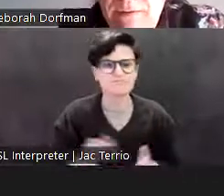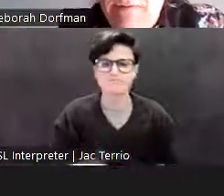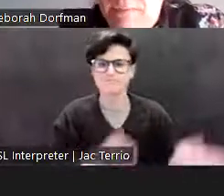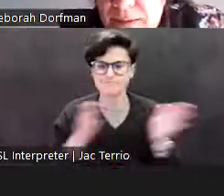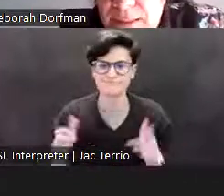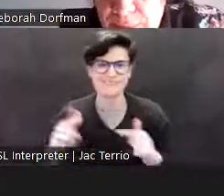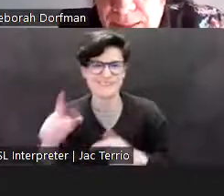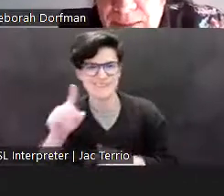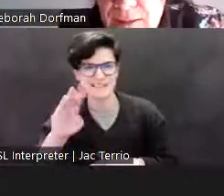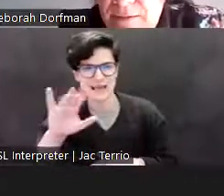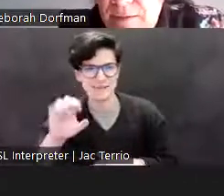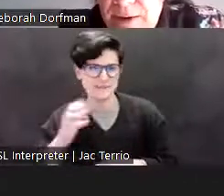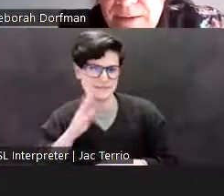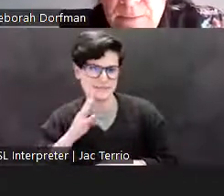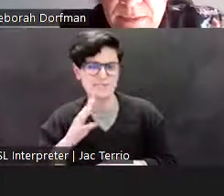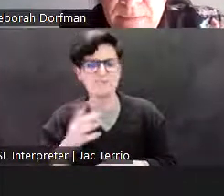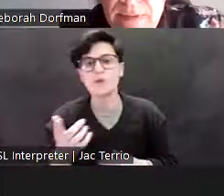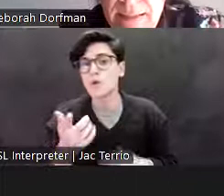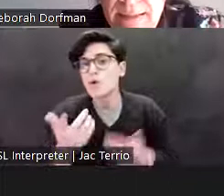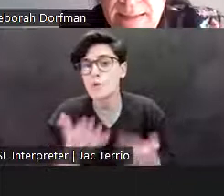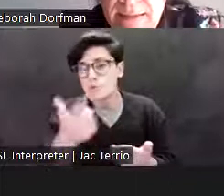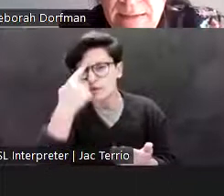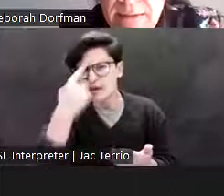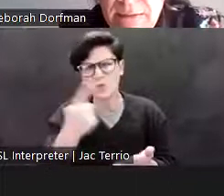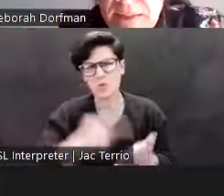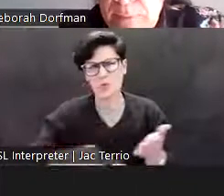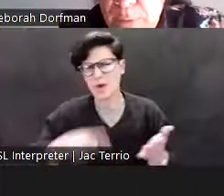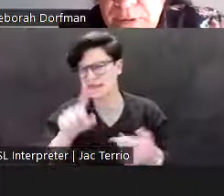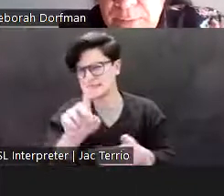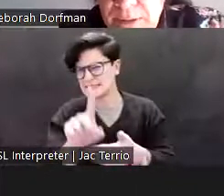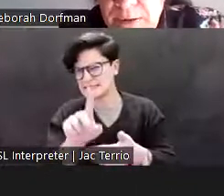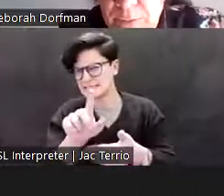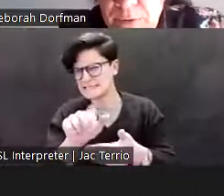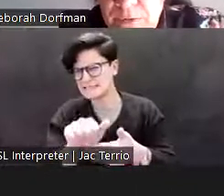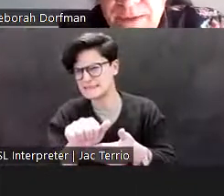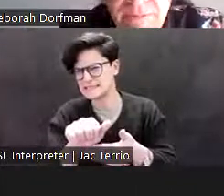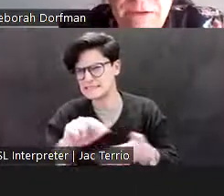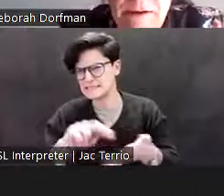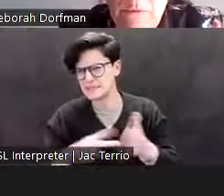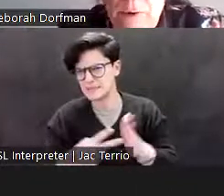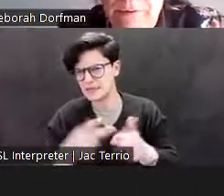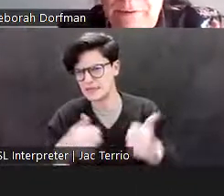disability mean under the Americans with Disabilities Act? 15:13:19 And this is really important, because when you're trying to figure out whether or